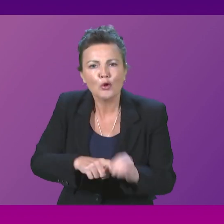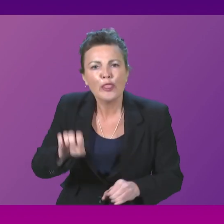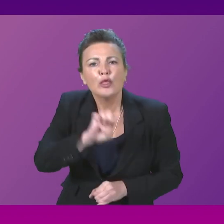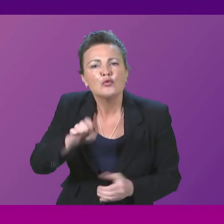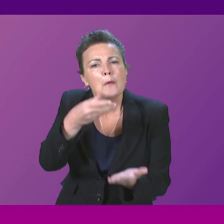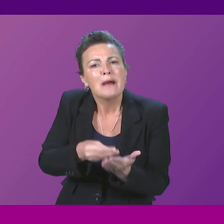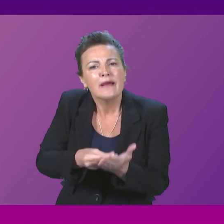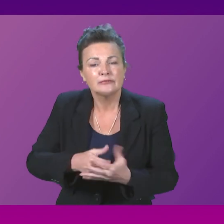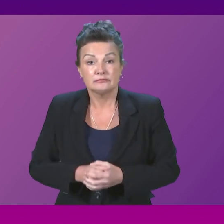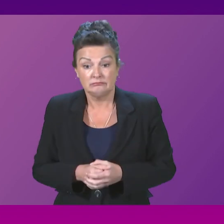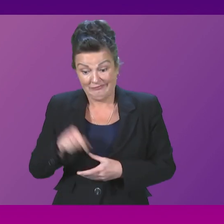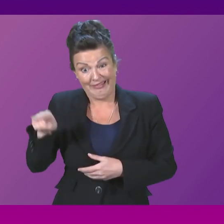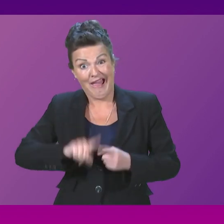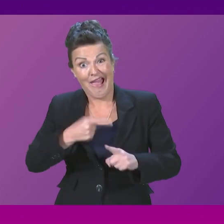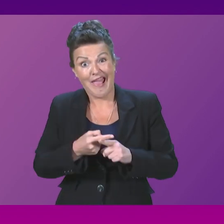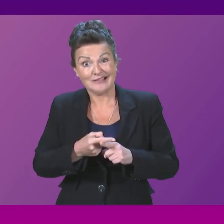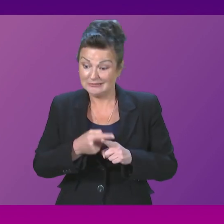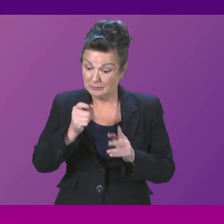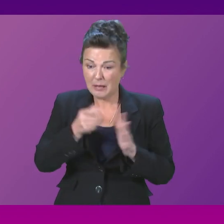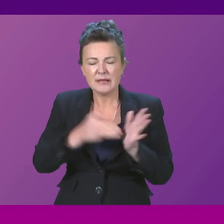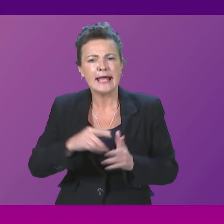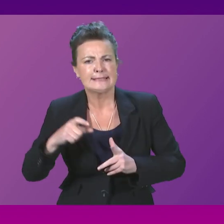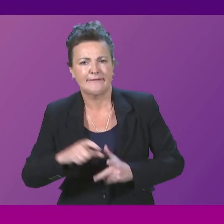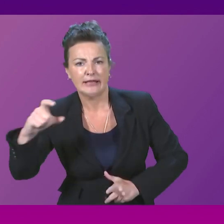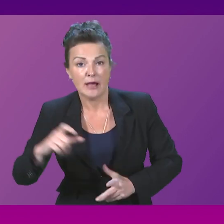That was said by former Prime Minister David Cameron.